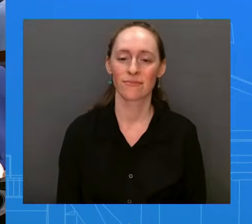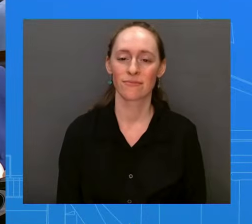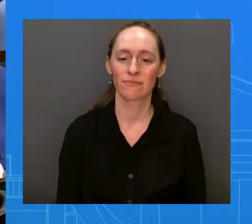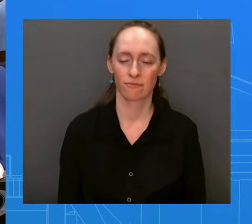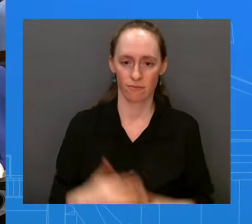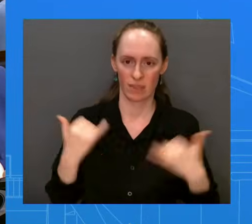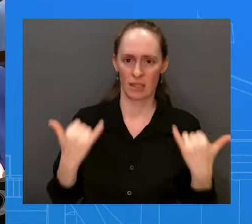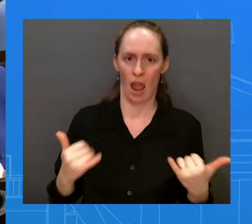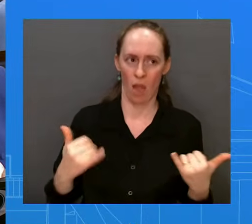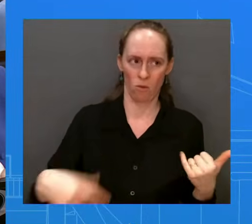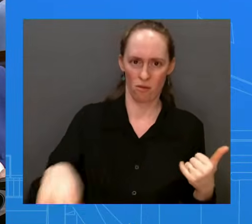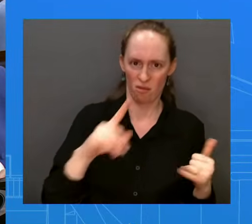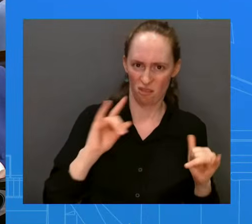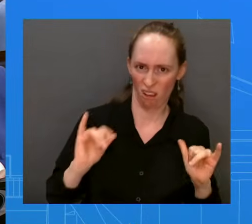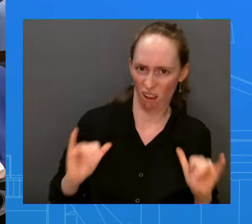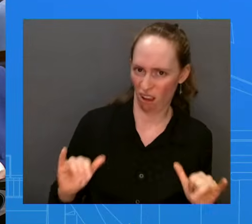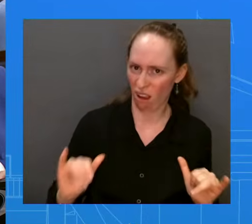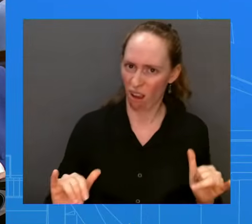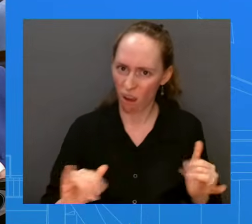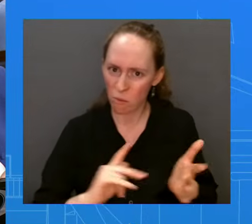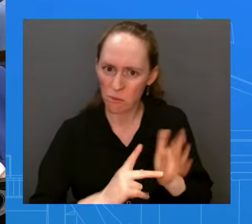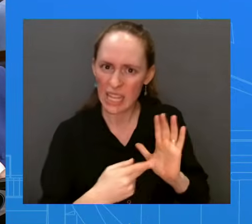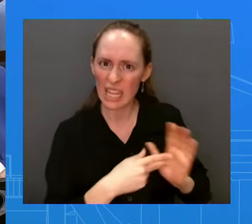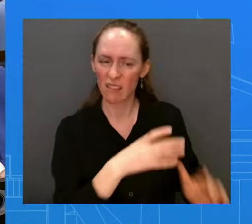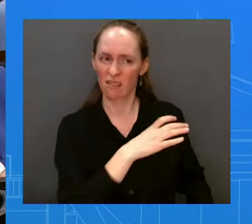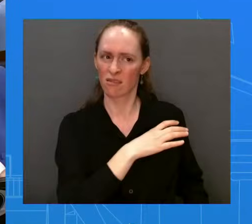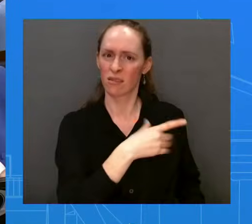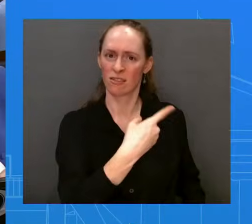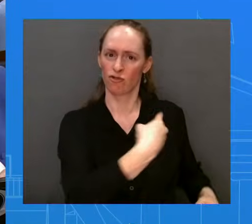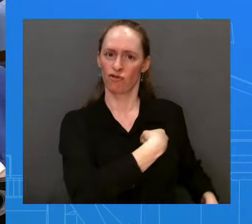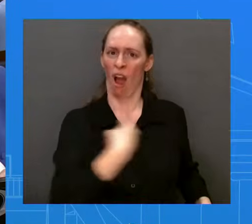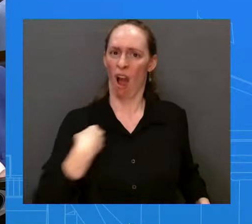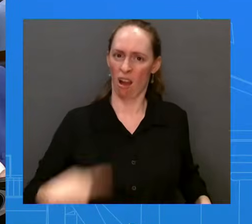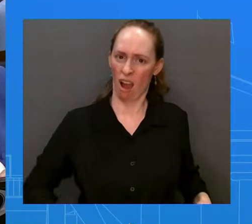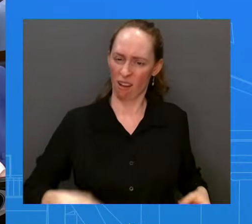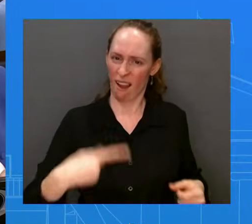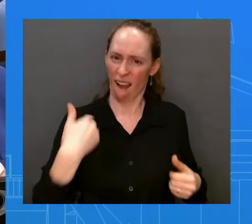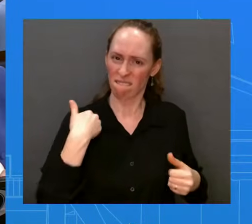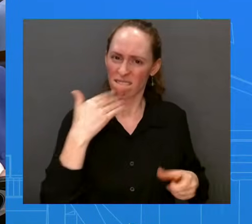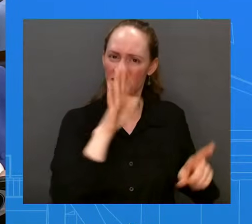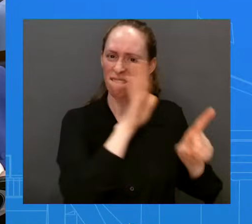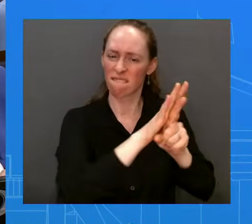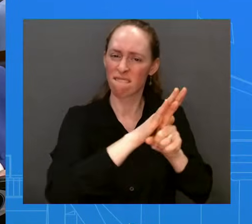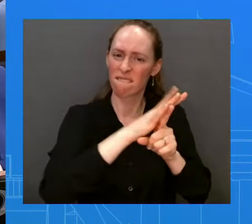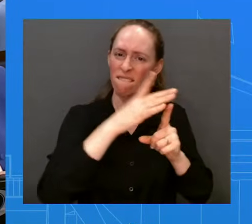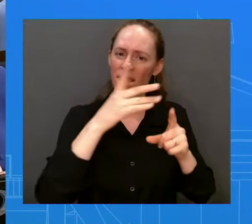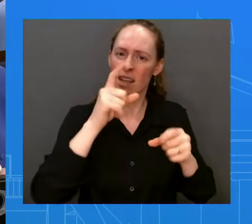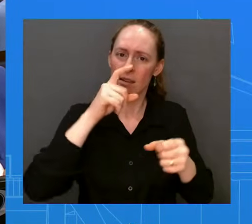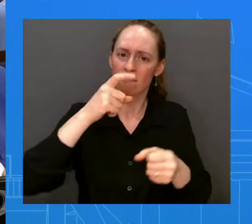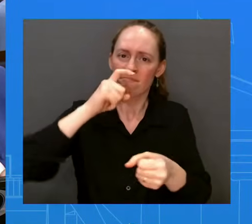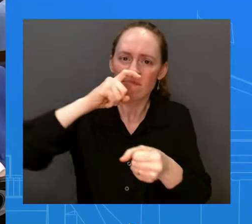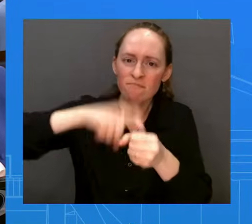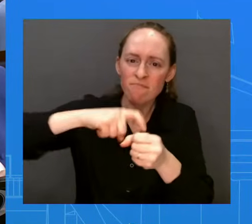these unidentified objects that we shoot down -- they might have a question. When it comes to these higher altitudes,